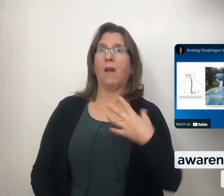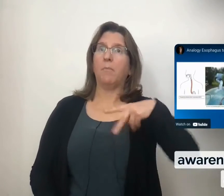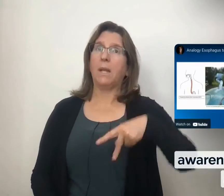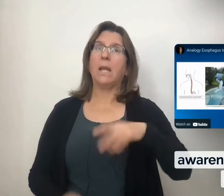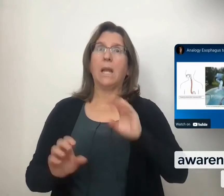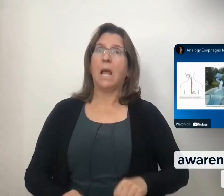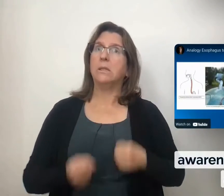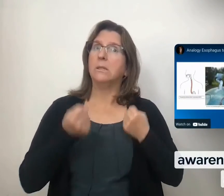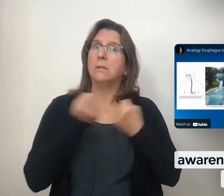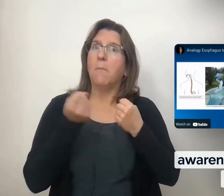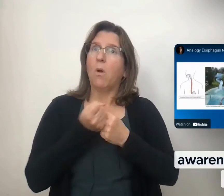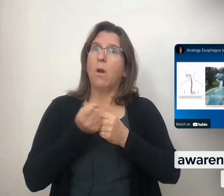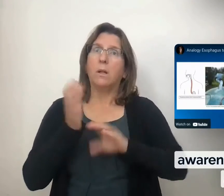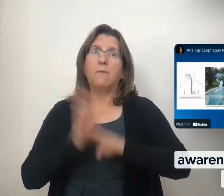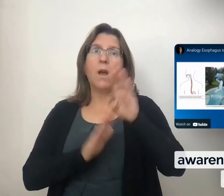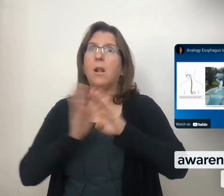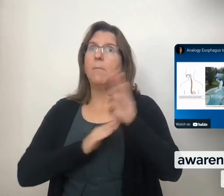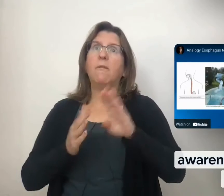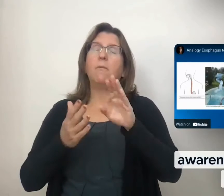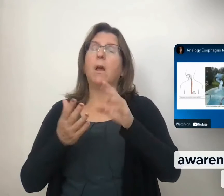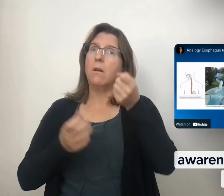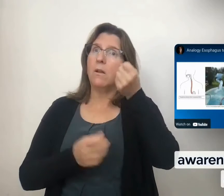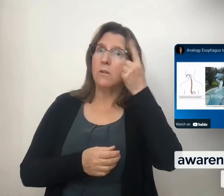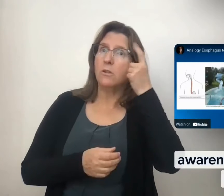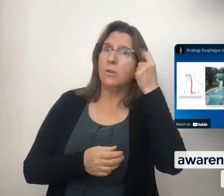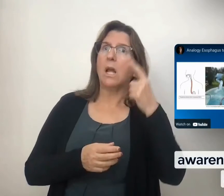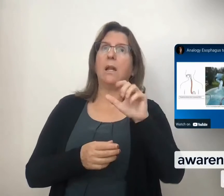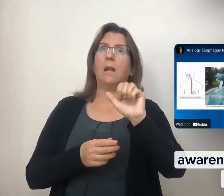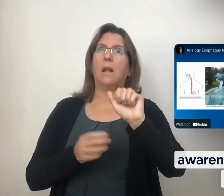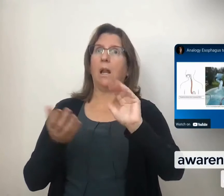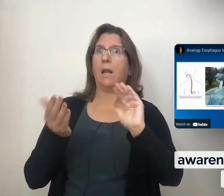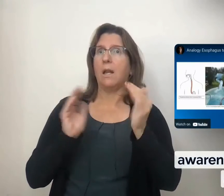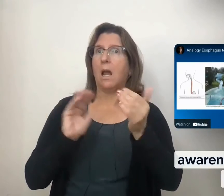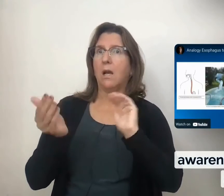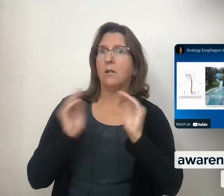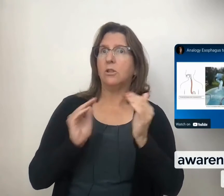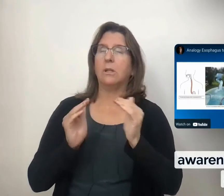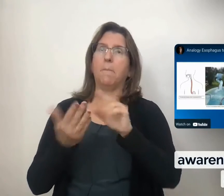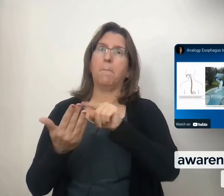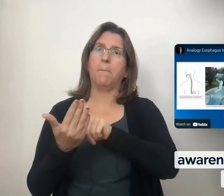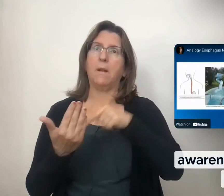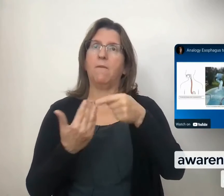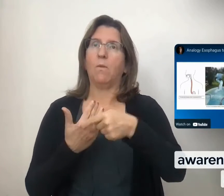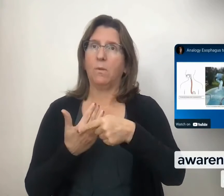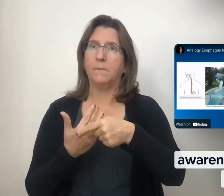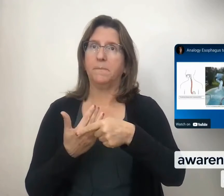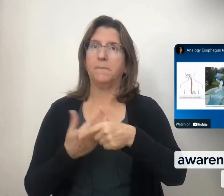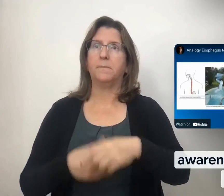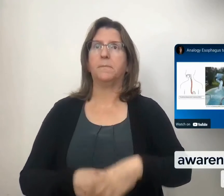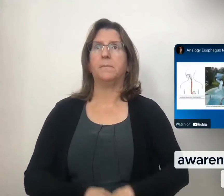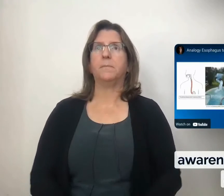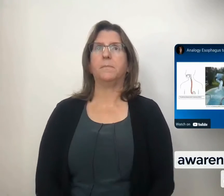H5p can support the teaching and learning of analogy and metaphor.